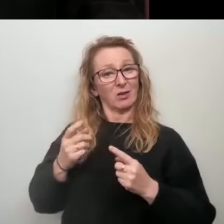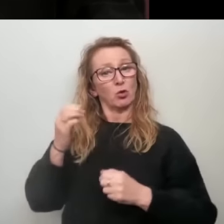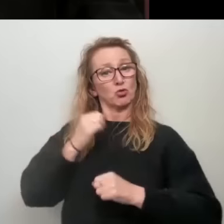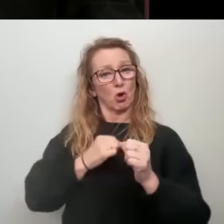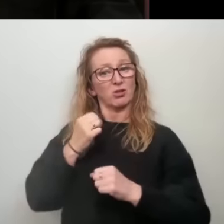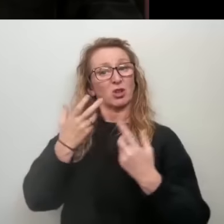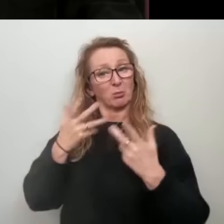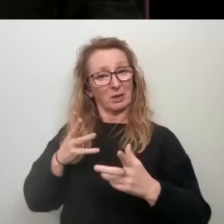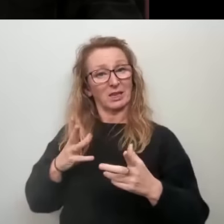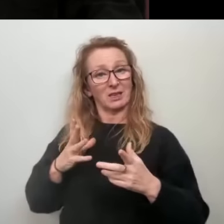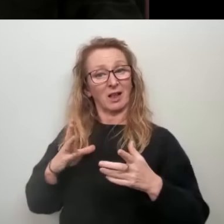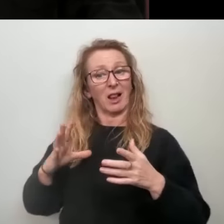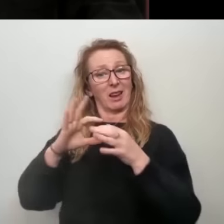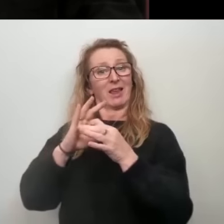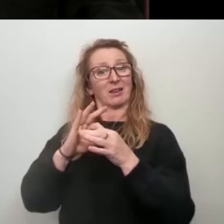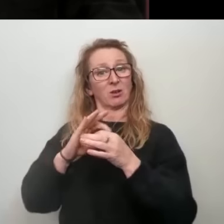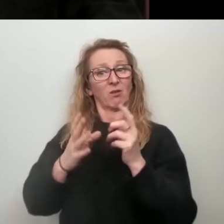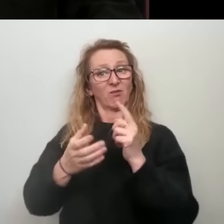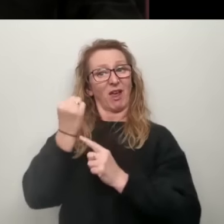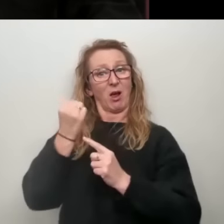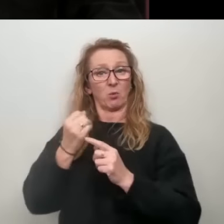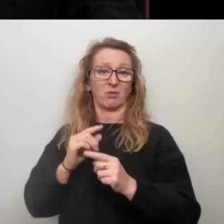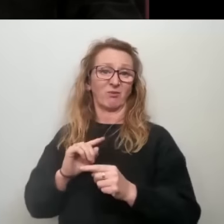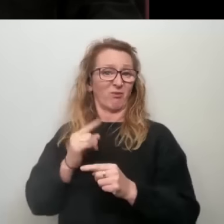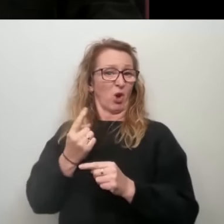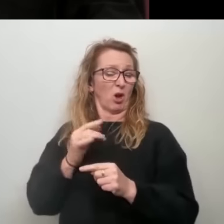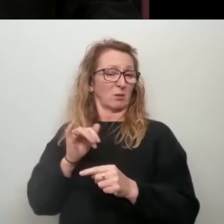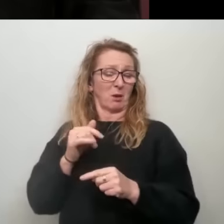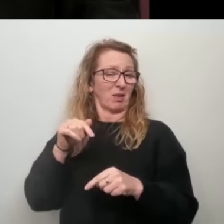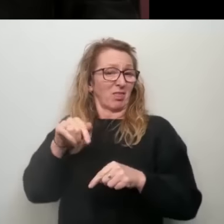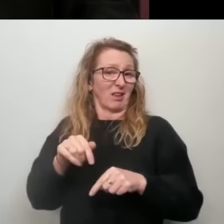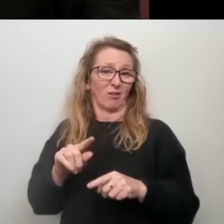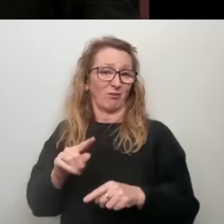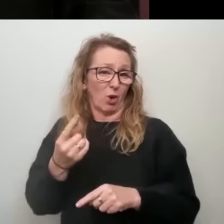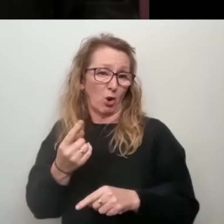I don't know of any right now, not that would, that would match it for scale.